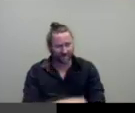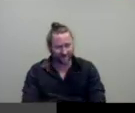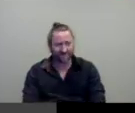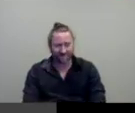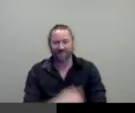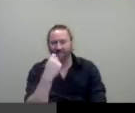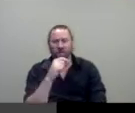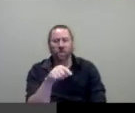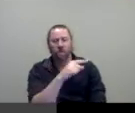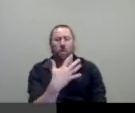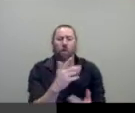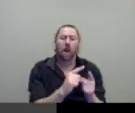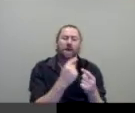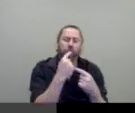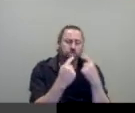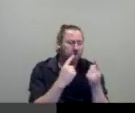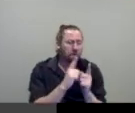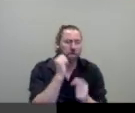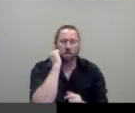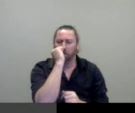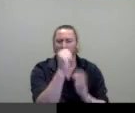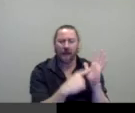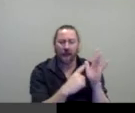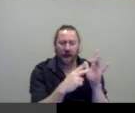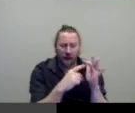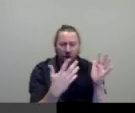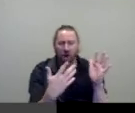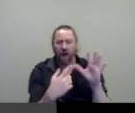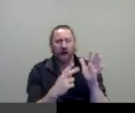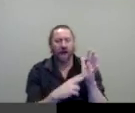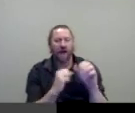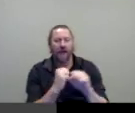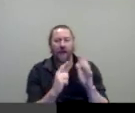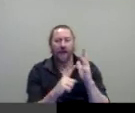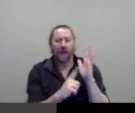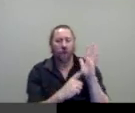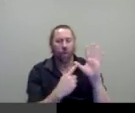for something descriptive Black Lines and Angular Arrangement and I think if this work